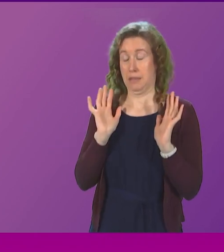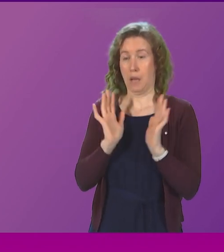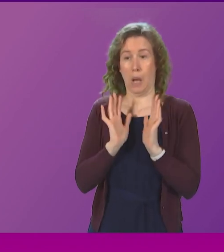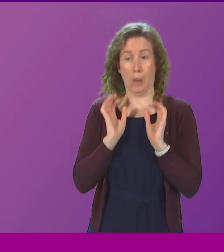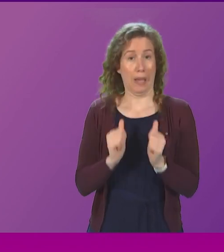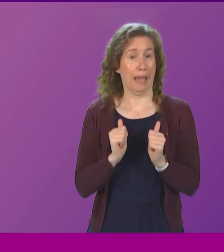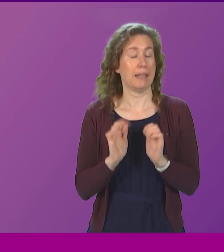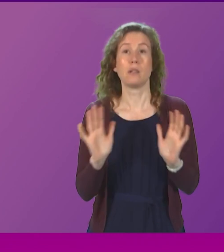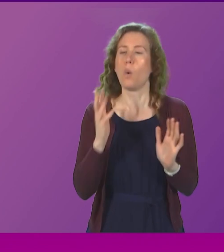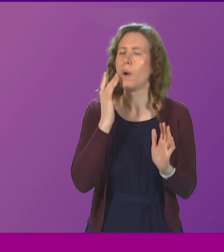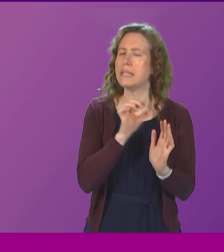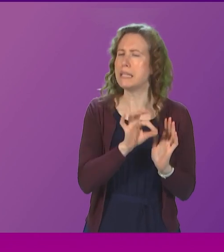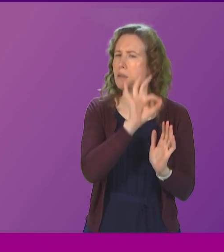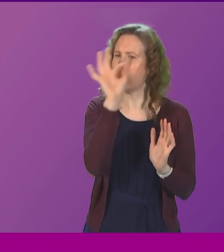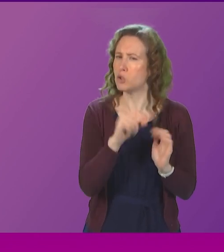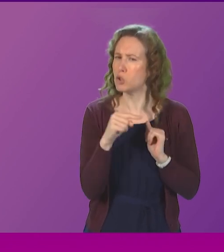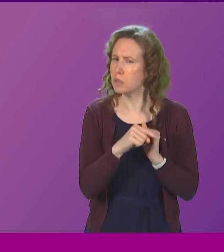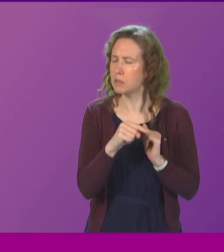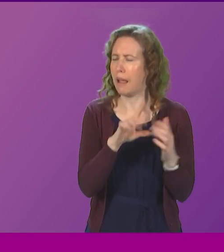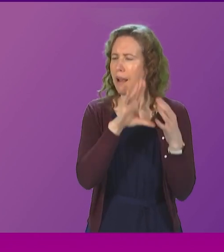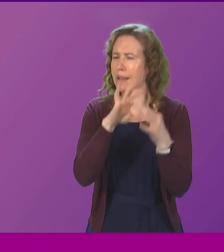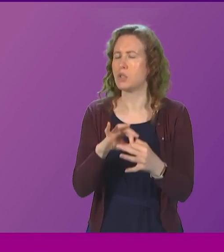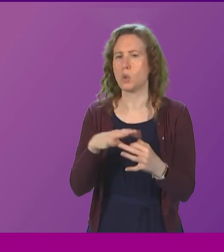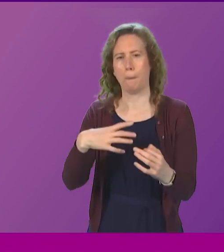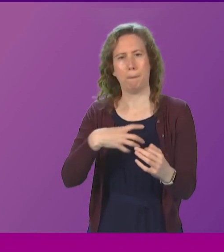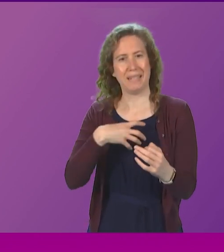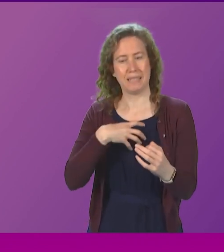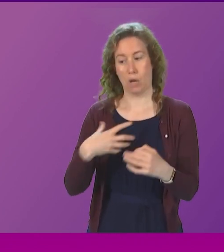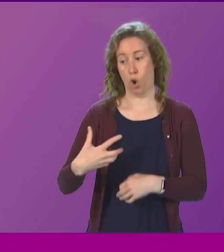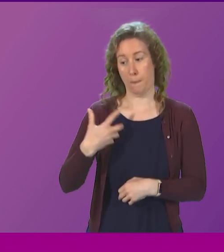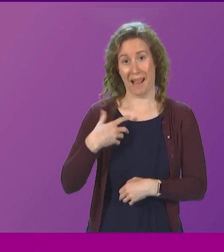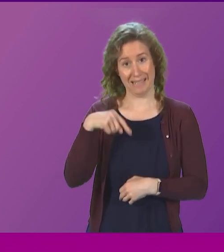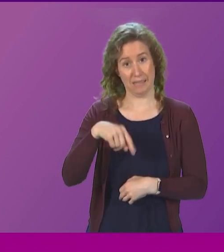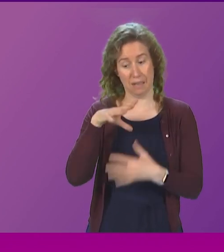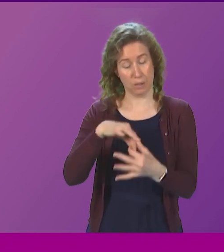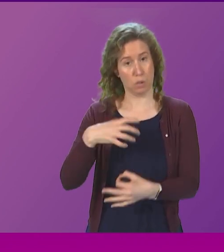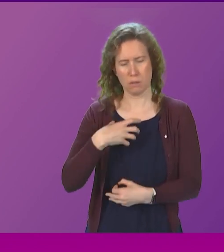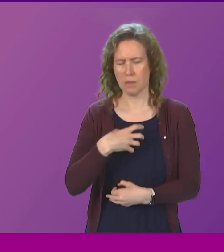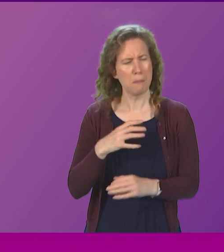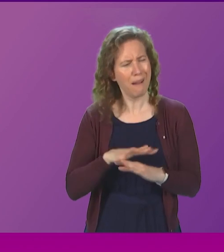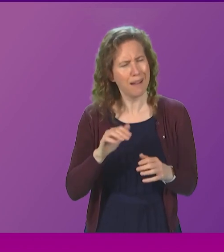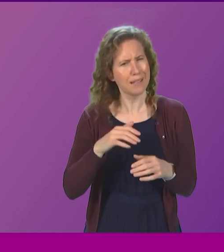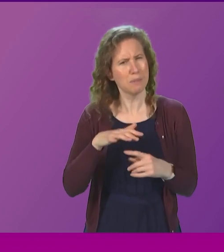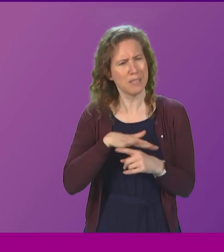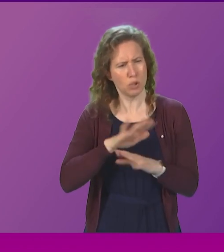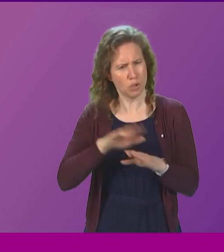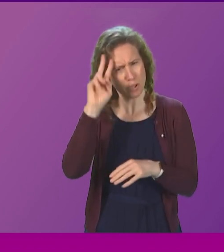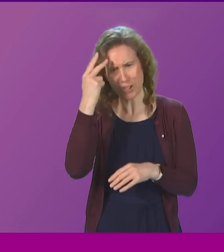When it comes to the question that he asked in relation to ministerial complaints, my view has not changed from what that of my predecessor was. She was absolutely right.